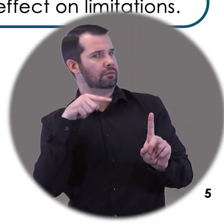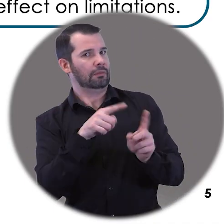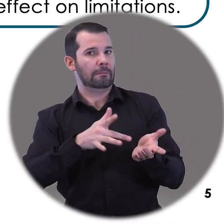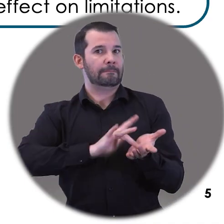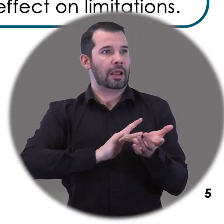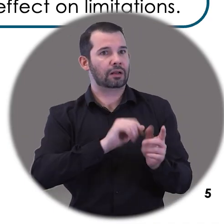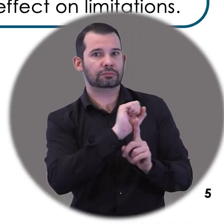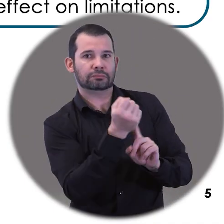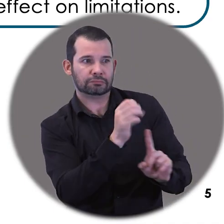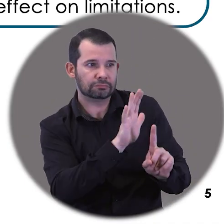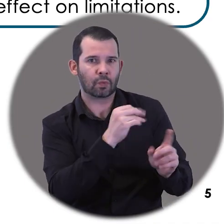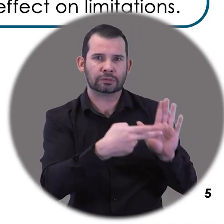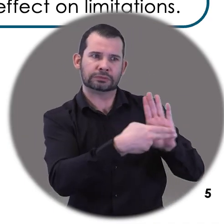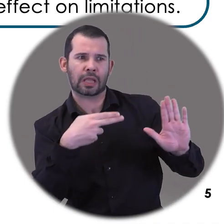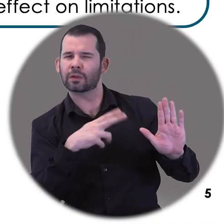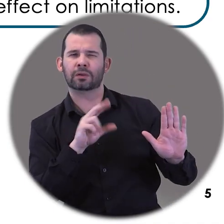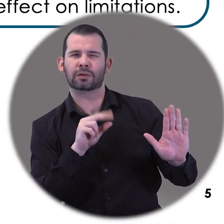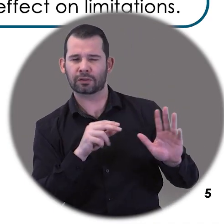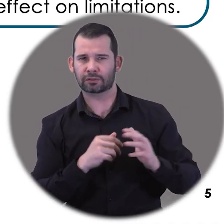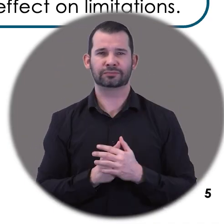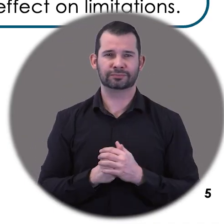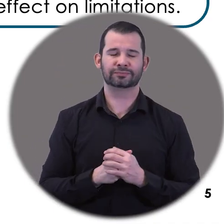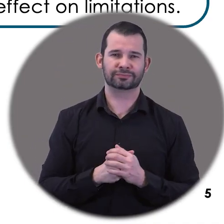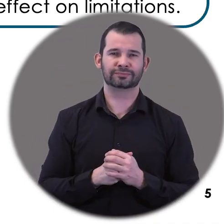on the medical condition or diagnosis itself.